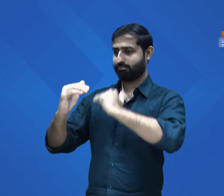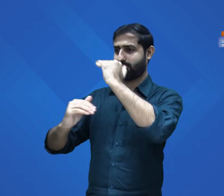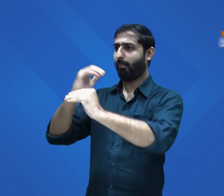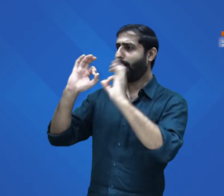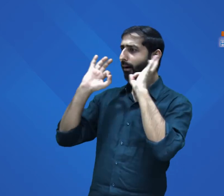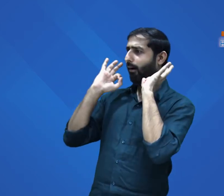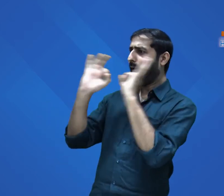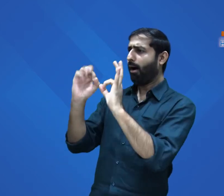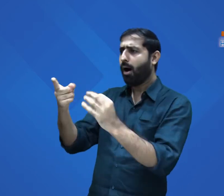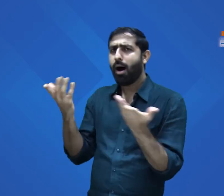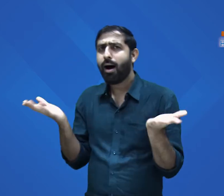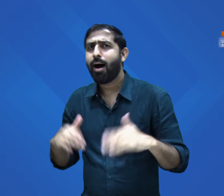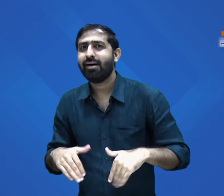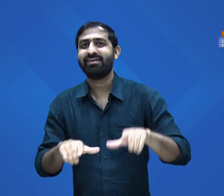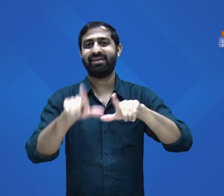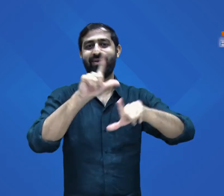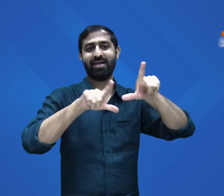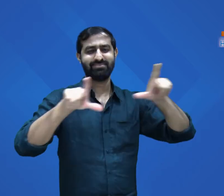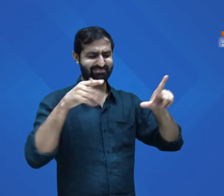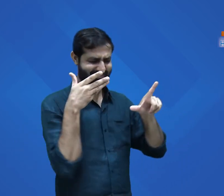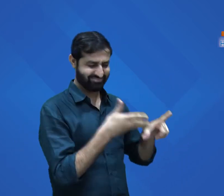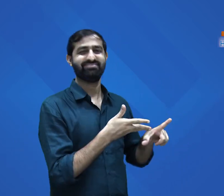come through the influence and exposure to language.